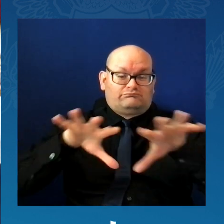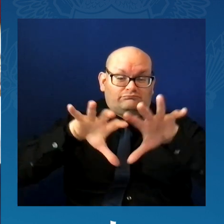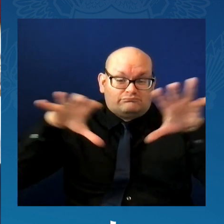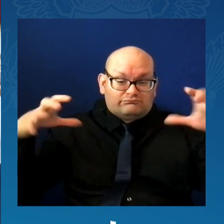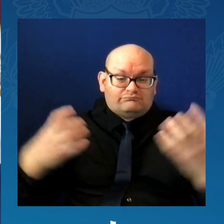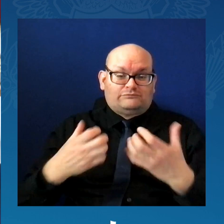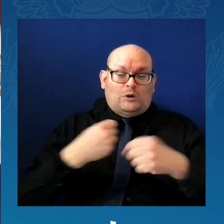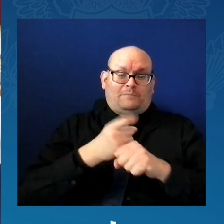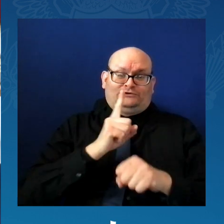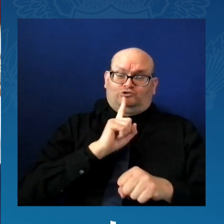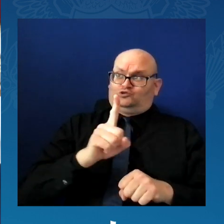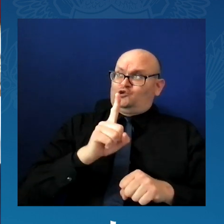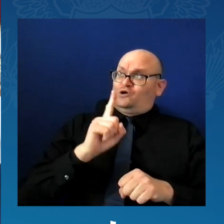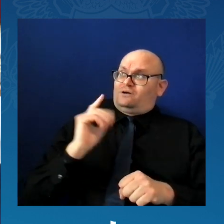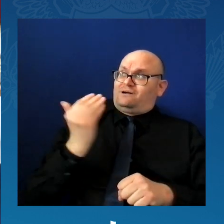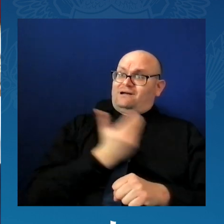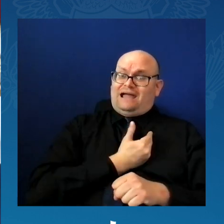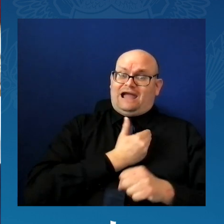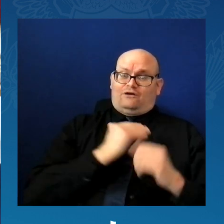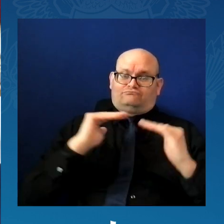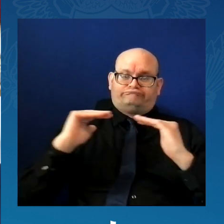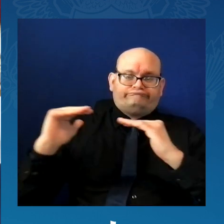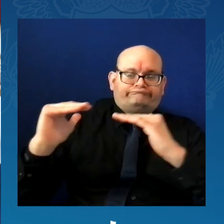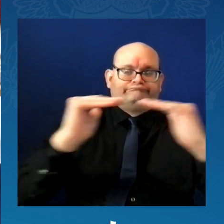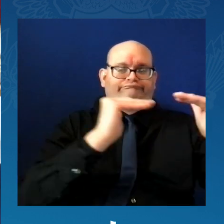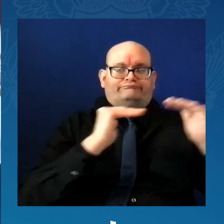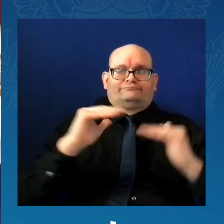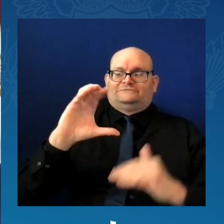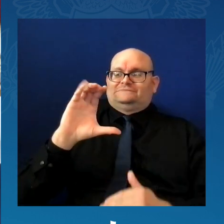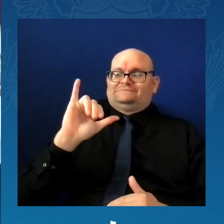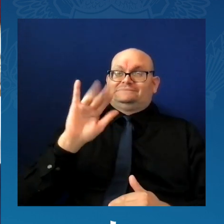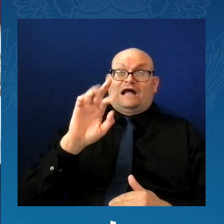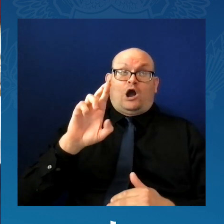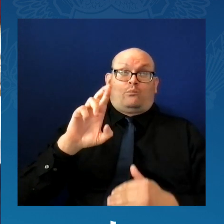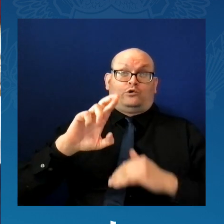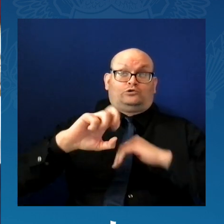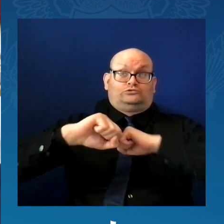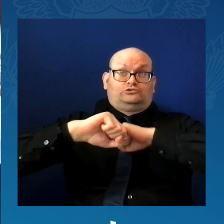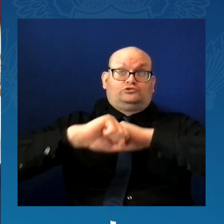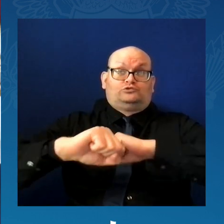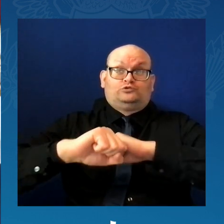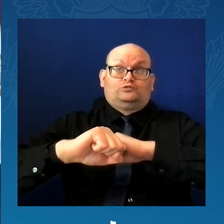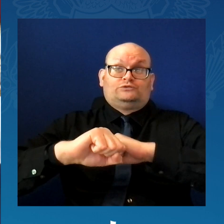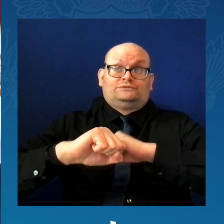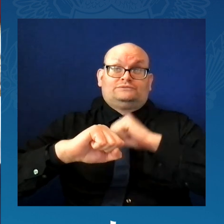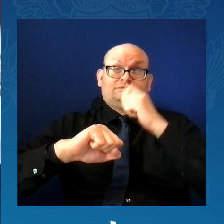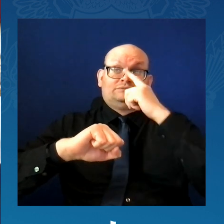will continue to help defend cyberspace. Also, Madam Vice President, into this community,